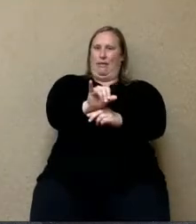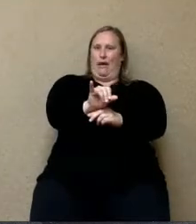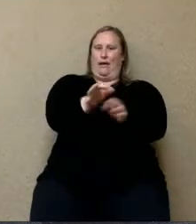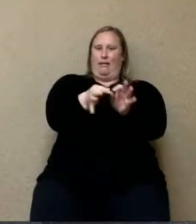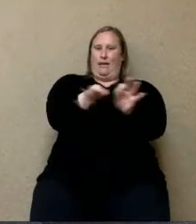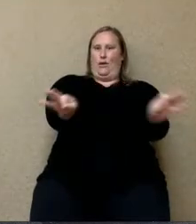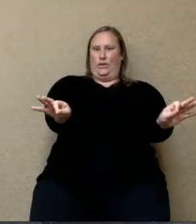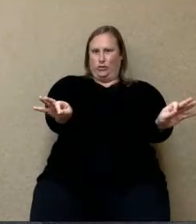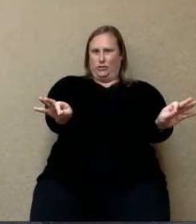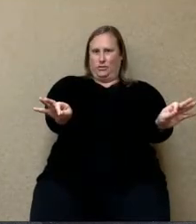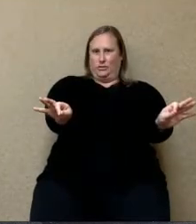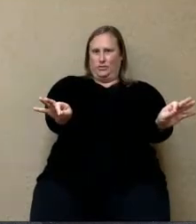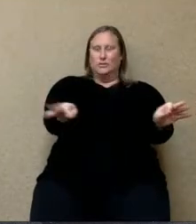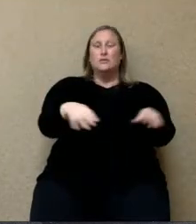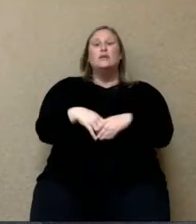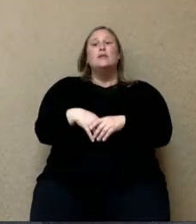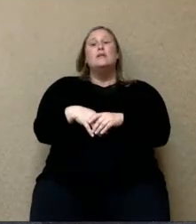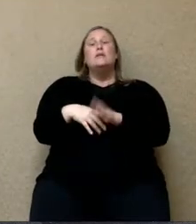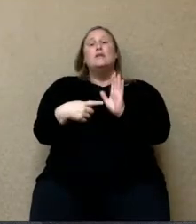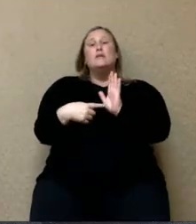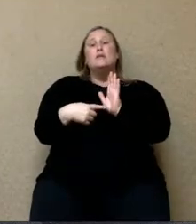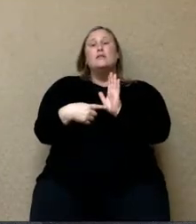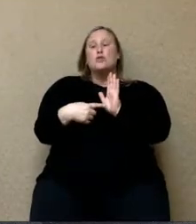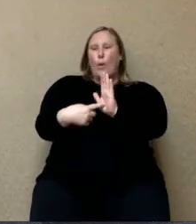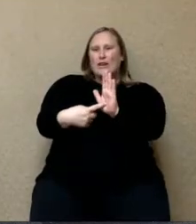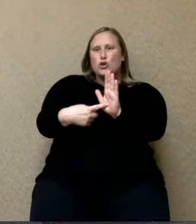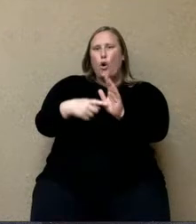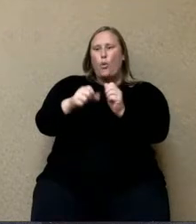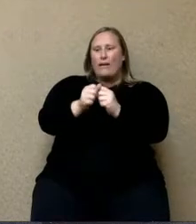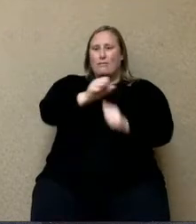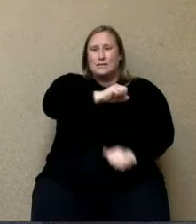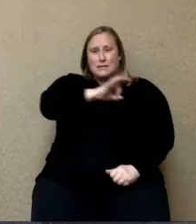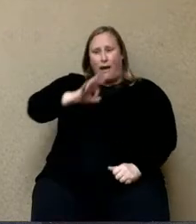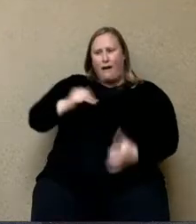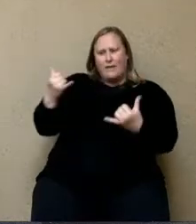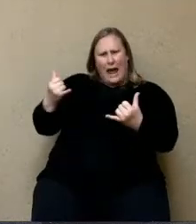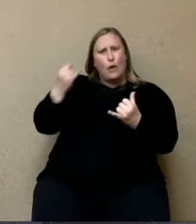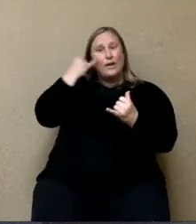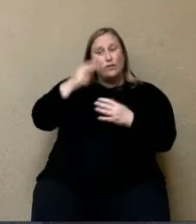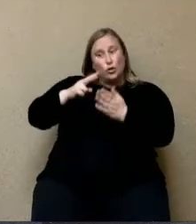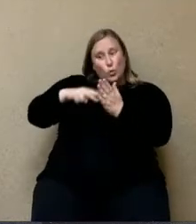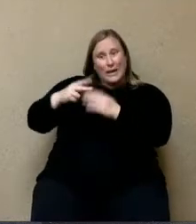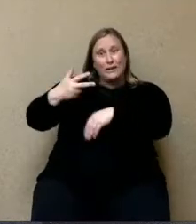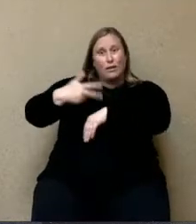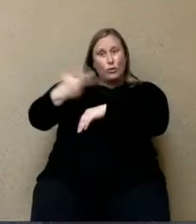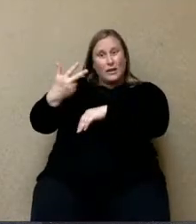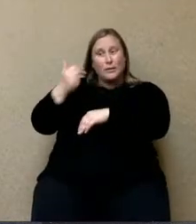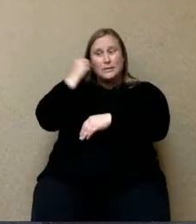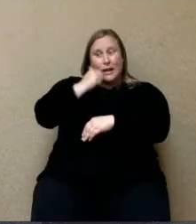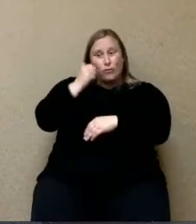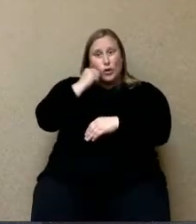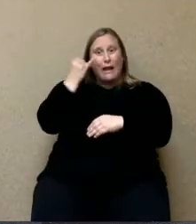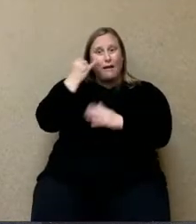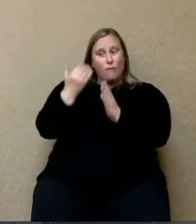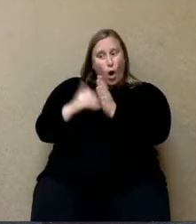like it can work if we're doing it right and we're really reading it often and doing it maybe right